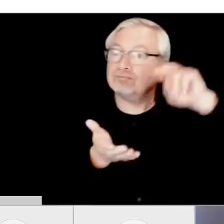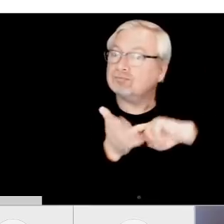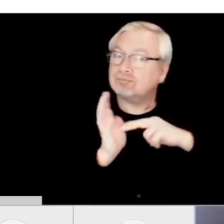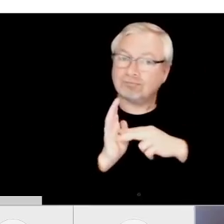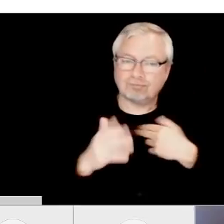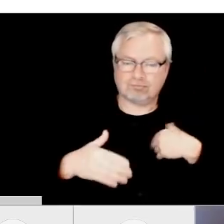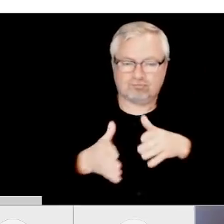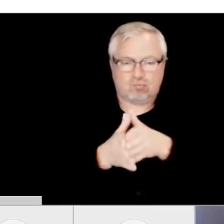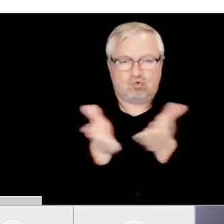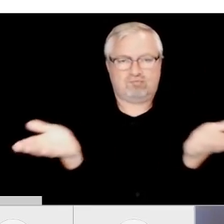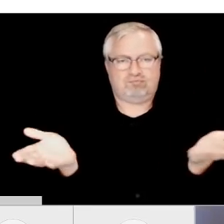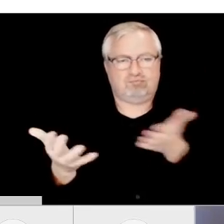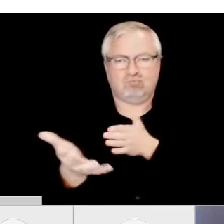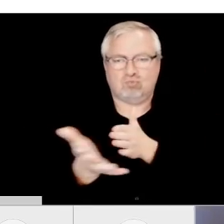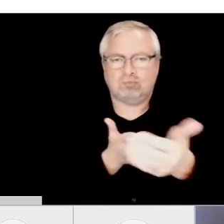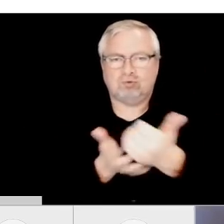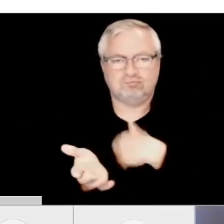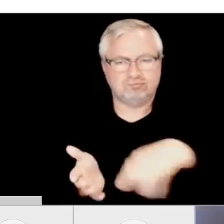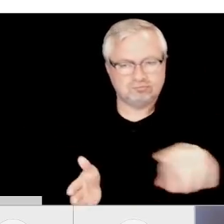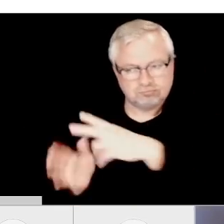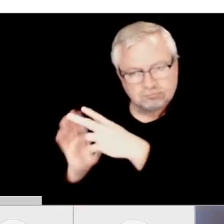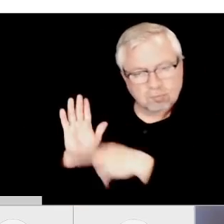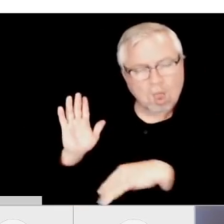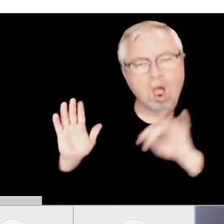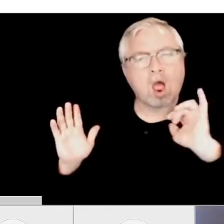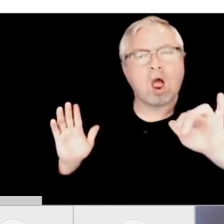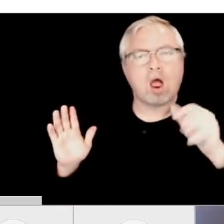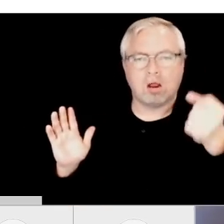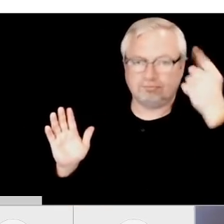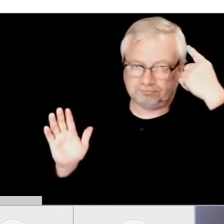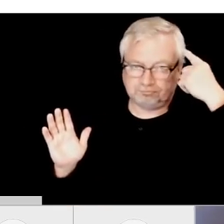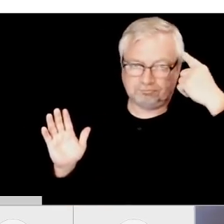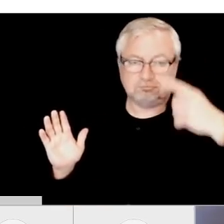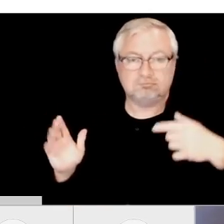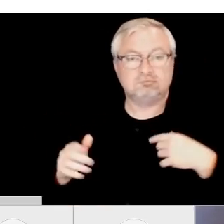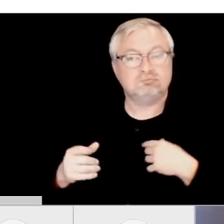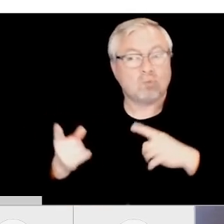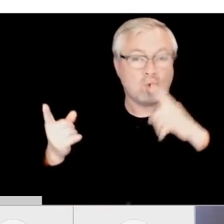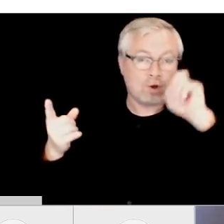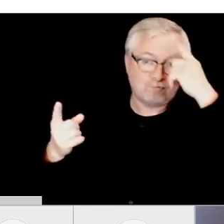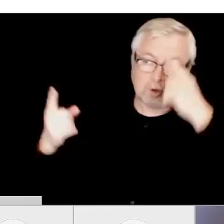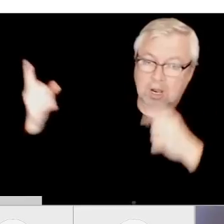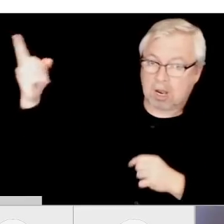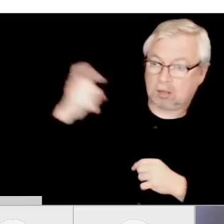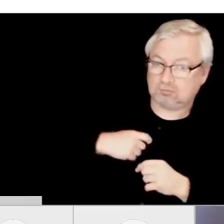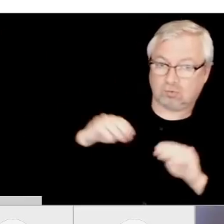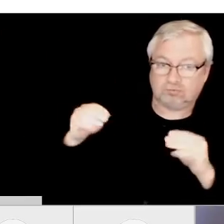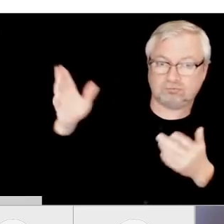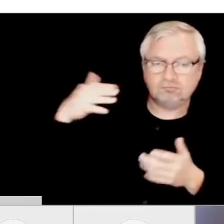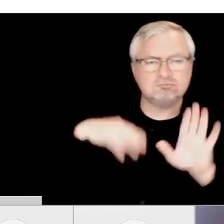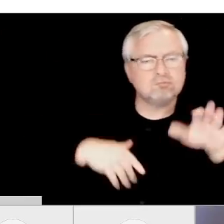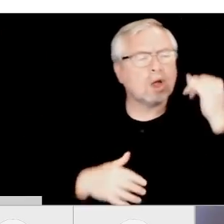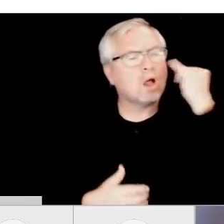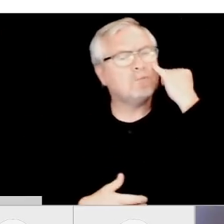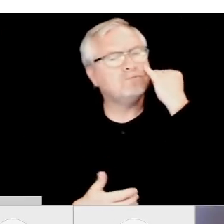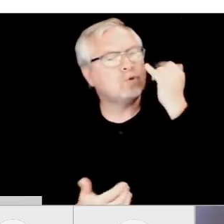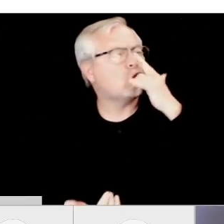We had been asked by the Governor's Office who would it look like, and we added that to the slide deck.